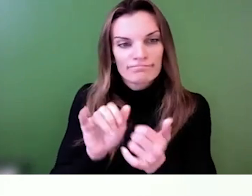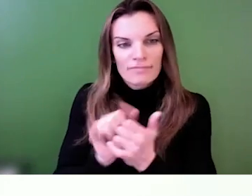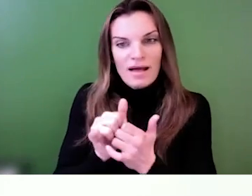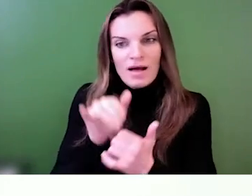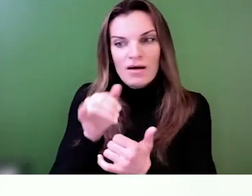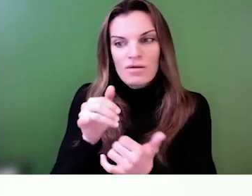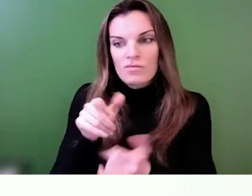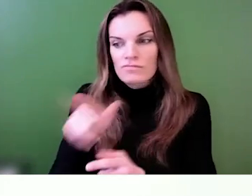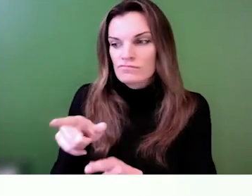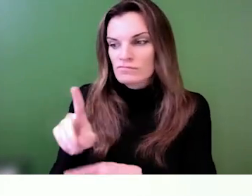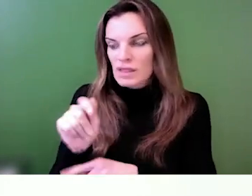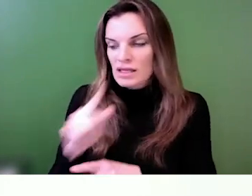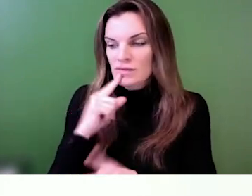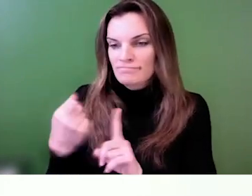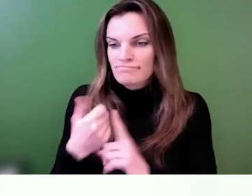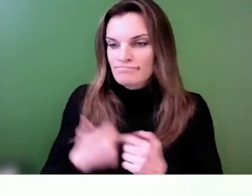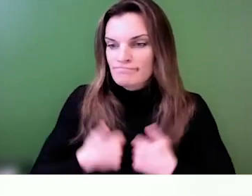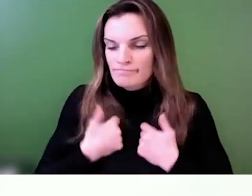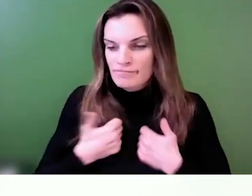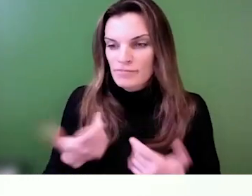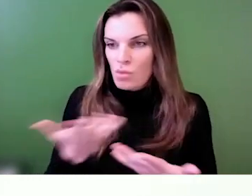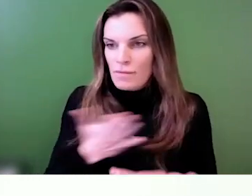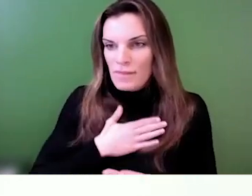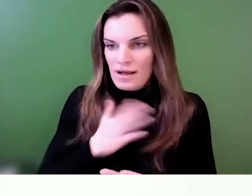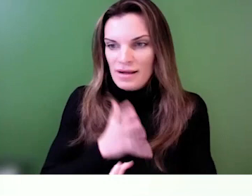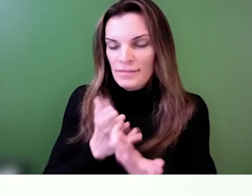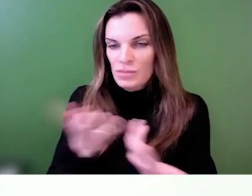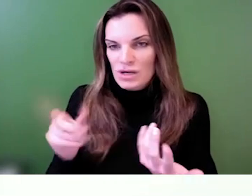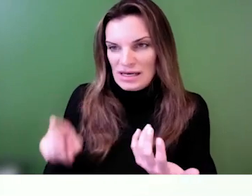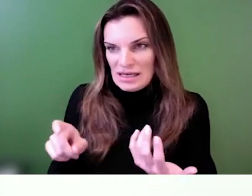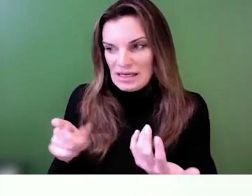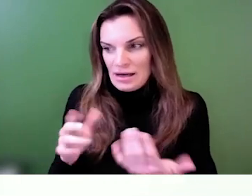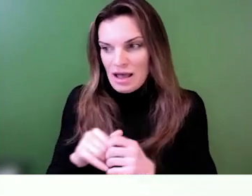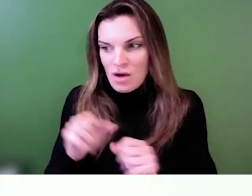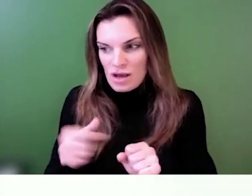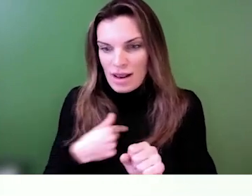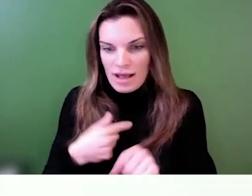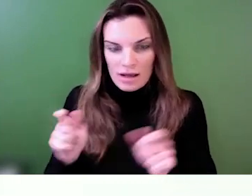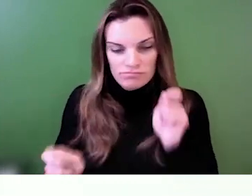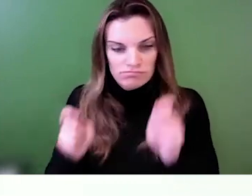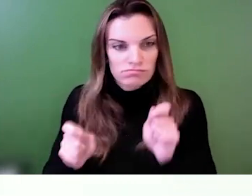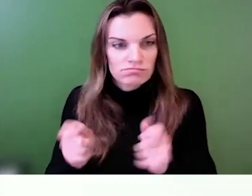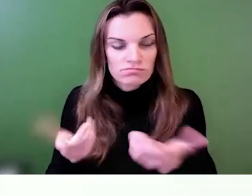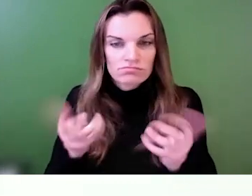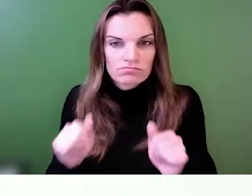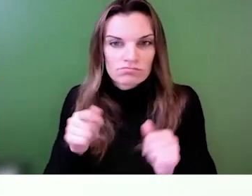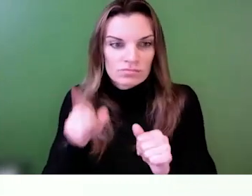day-to-day and what accommodation you need in order to accommodate that disability. So perhaps you need extended